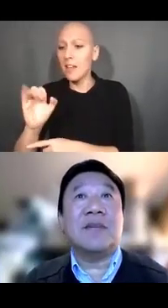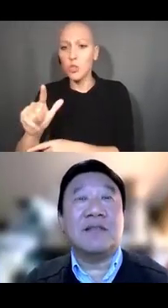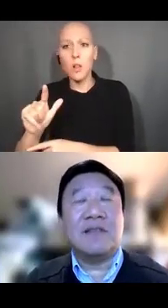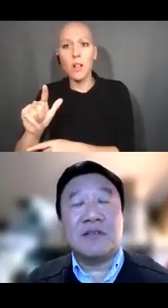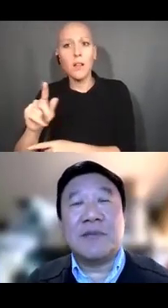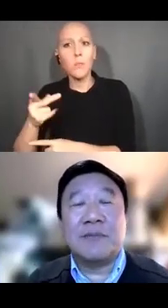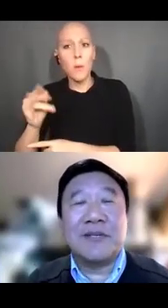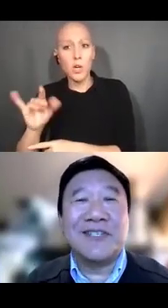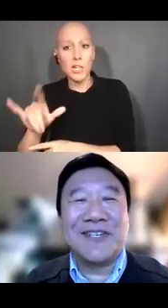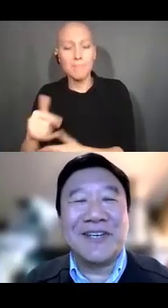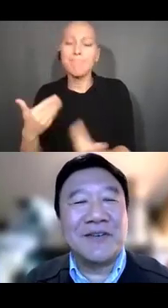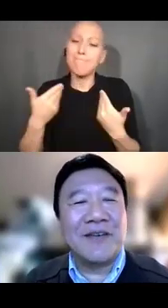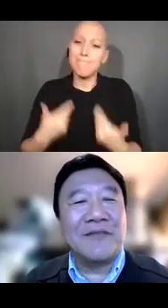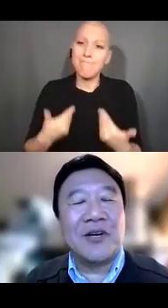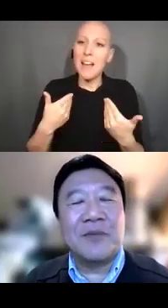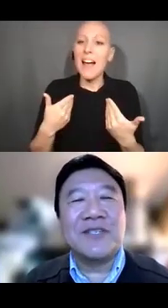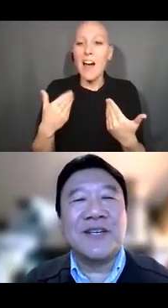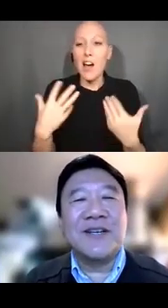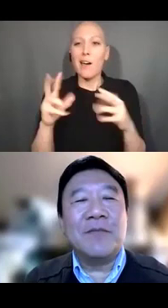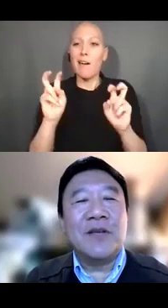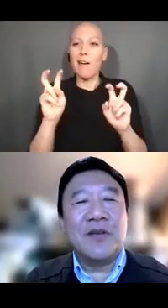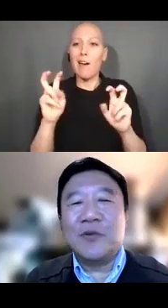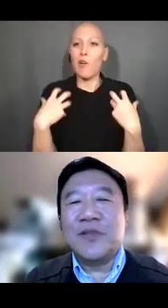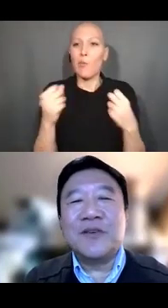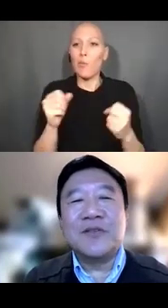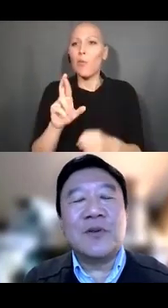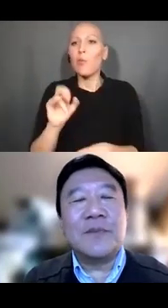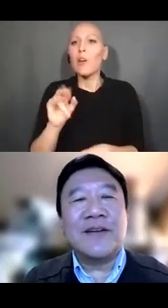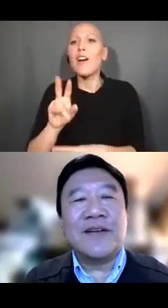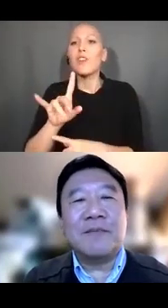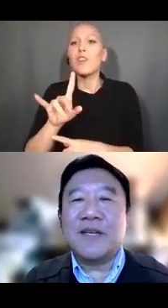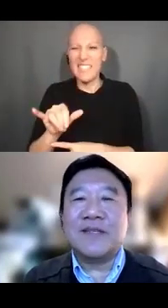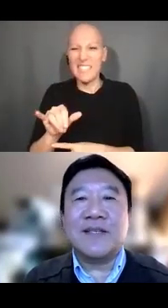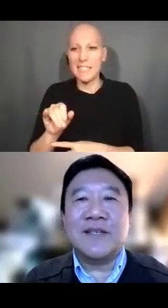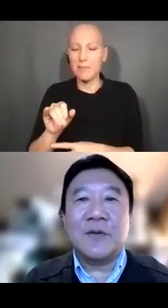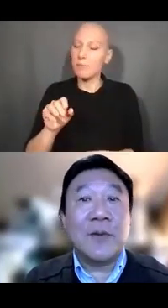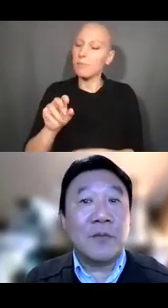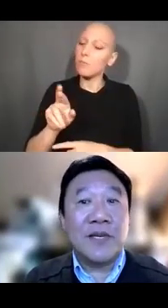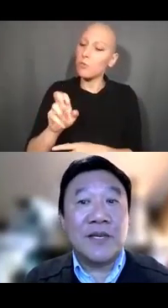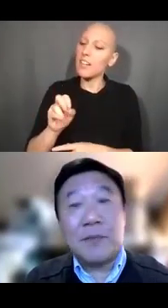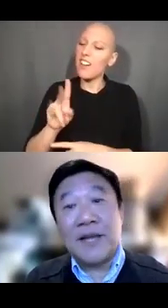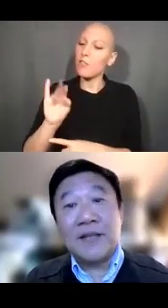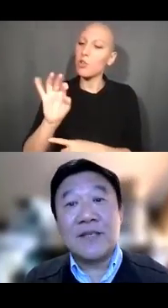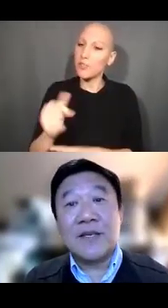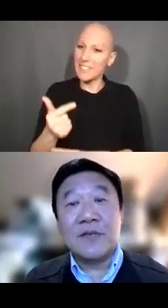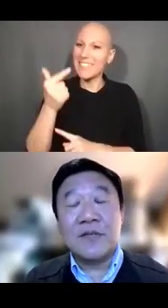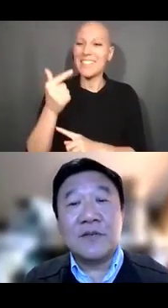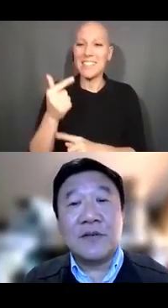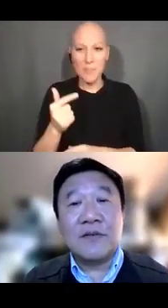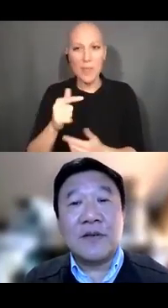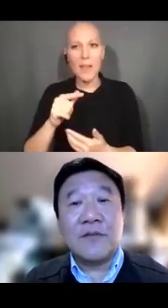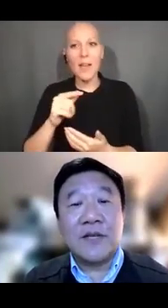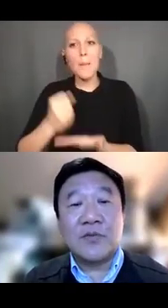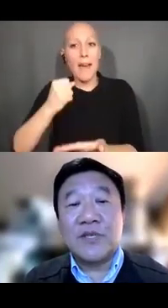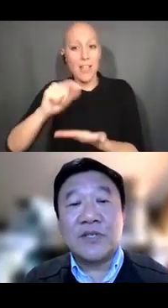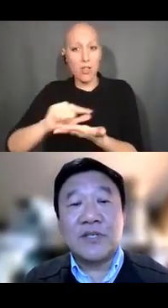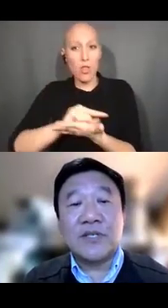an intellectual property attorney, I very much know what those are about and basically know that we need to balance those to advance research.